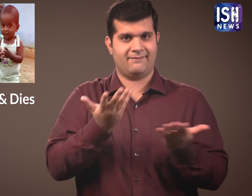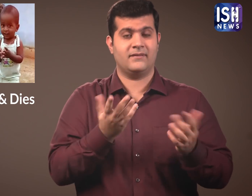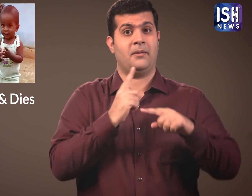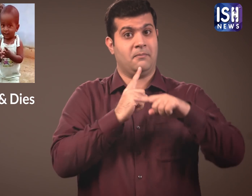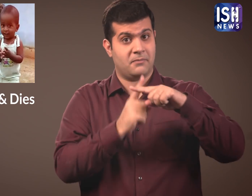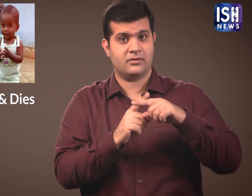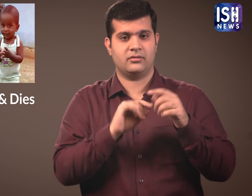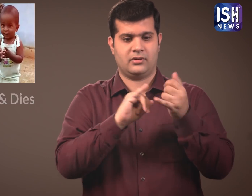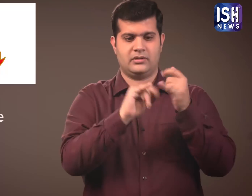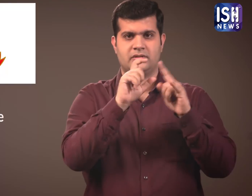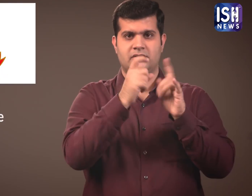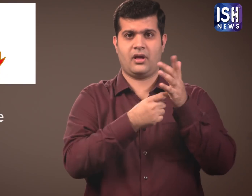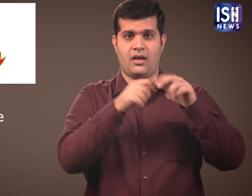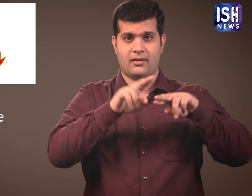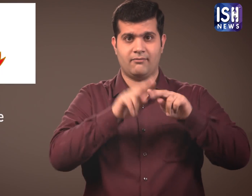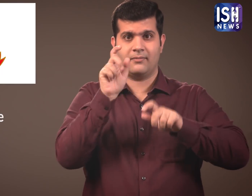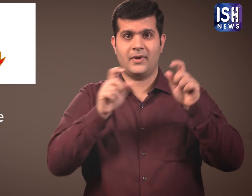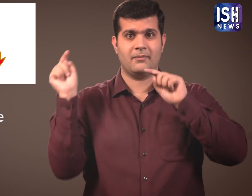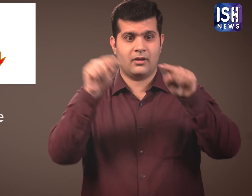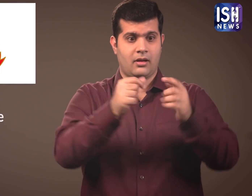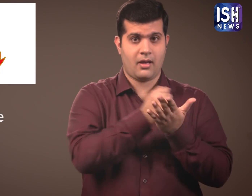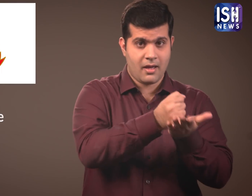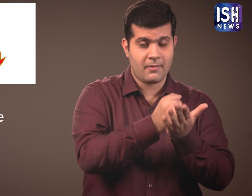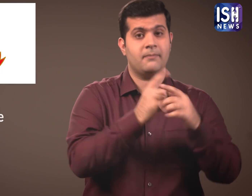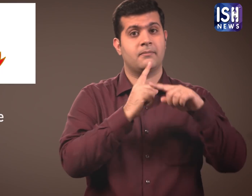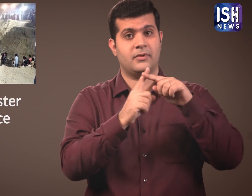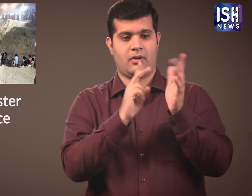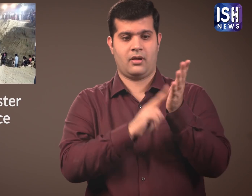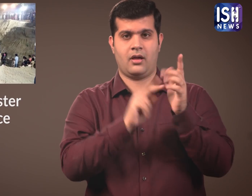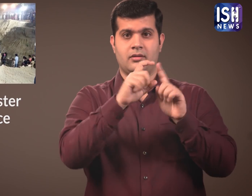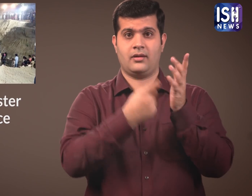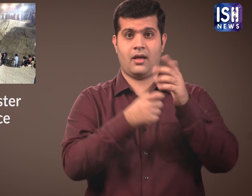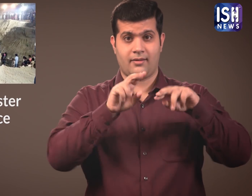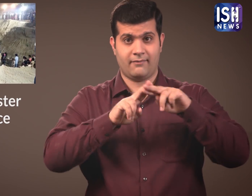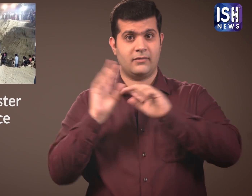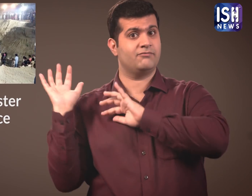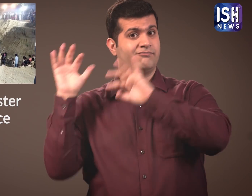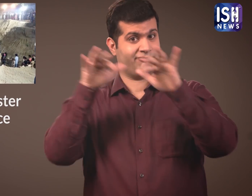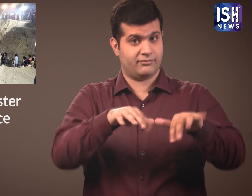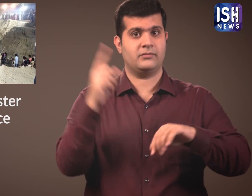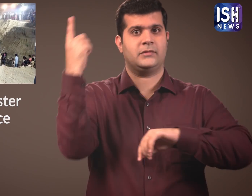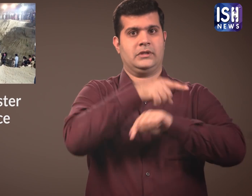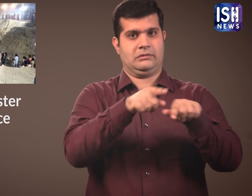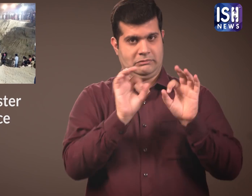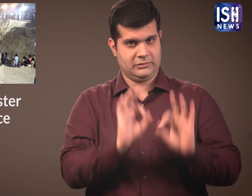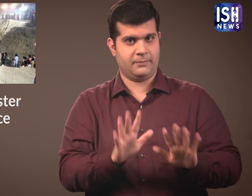On the same day, SDRF and the NDRF came to help with the rescue.